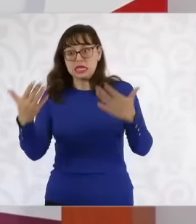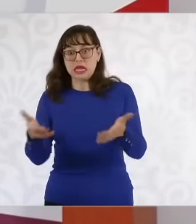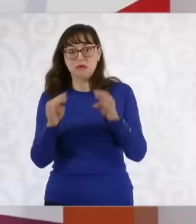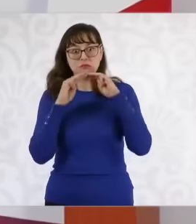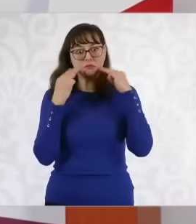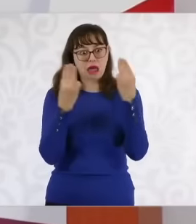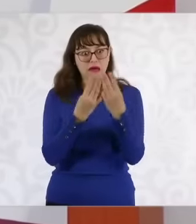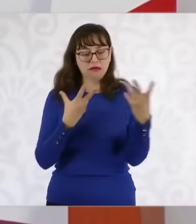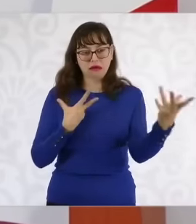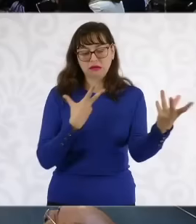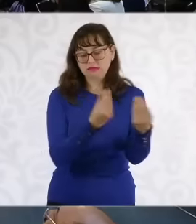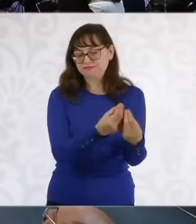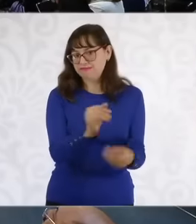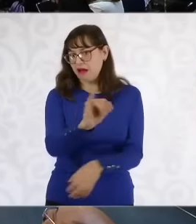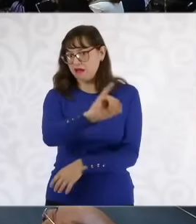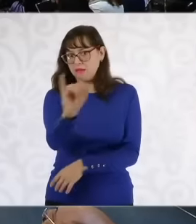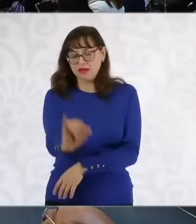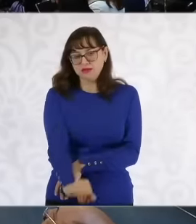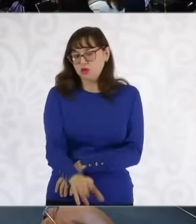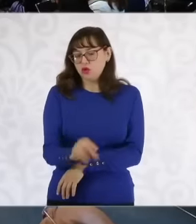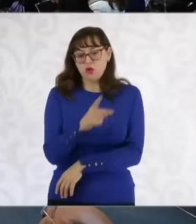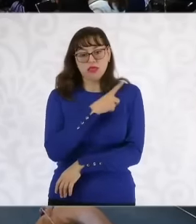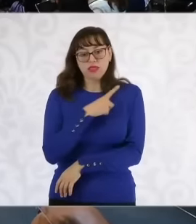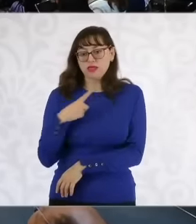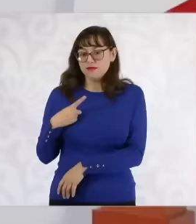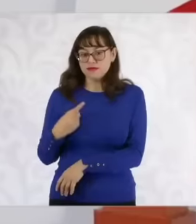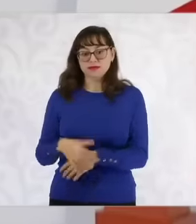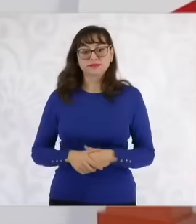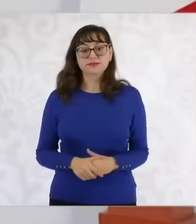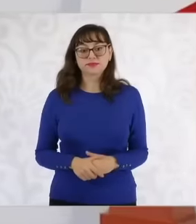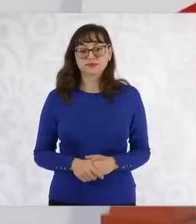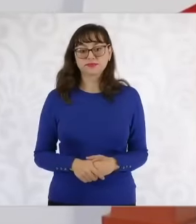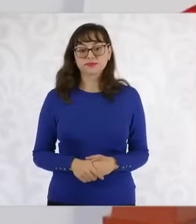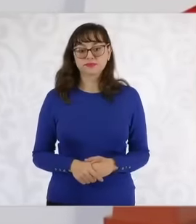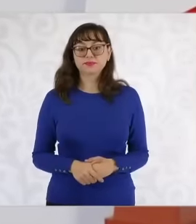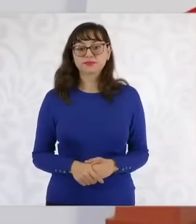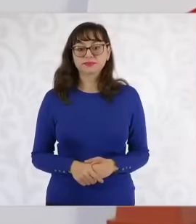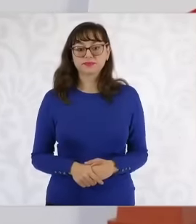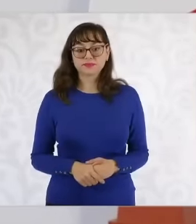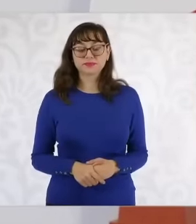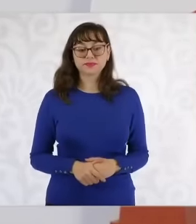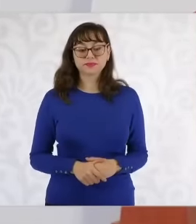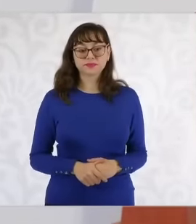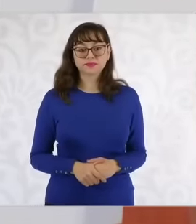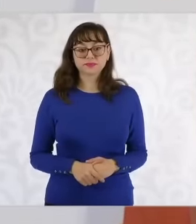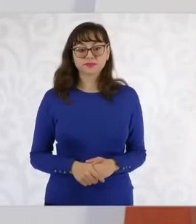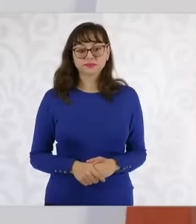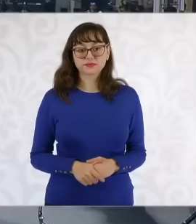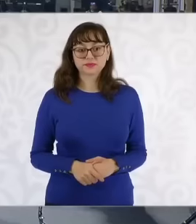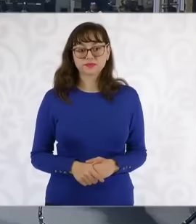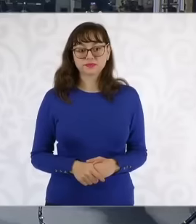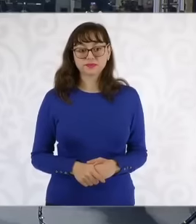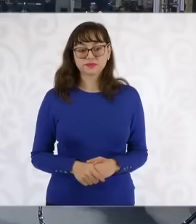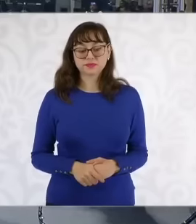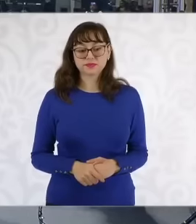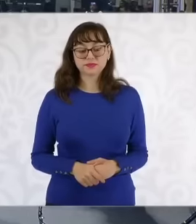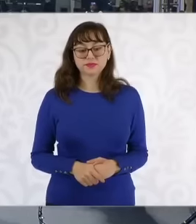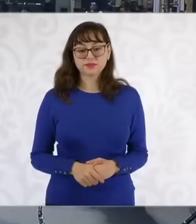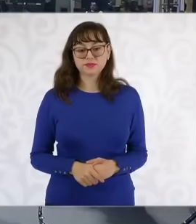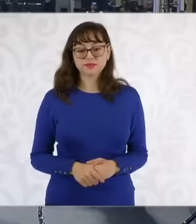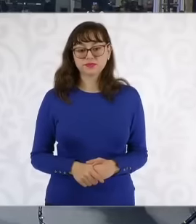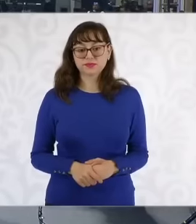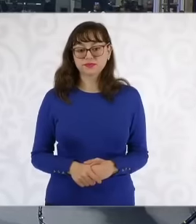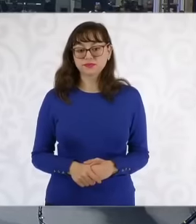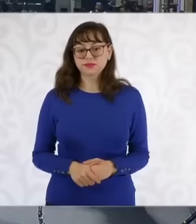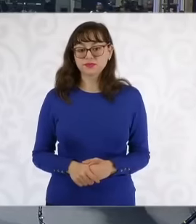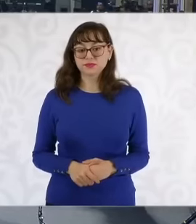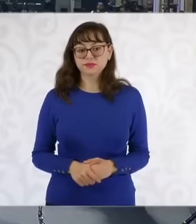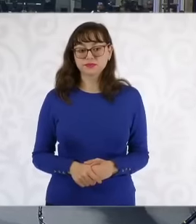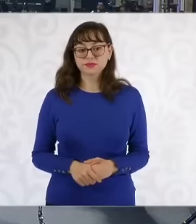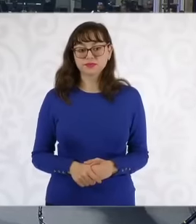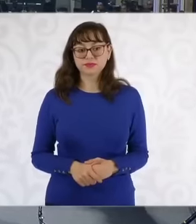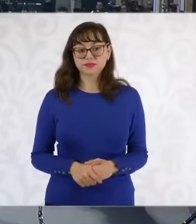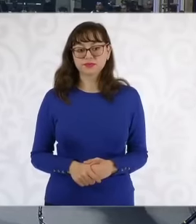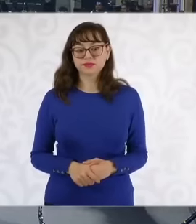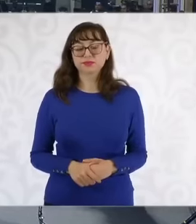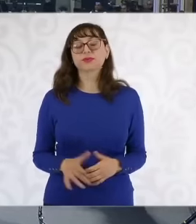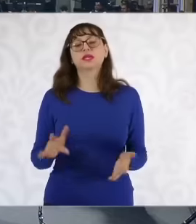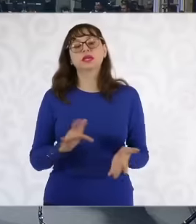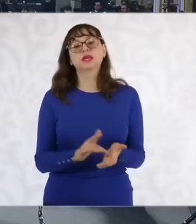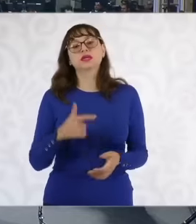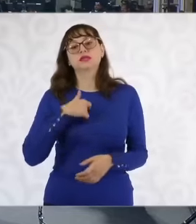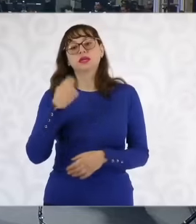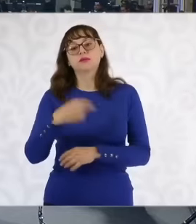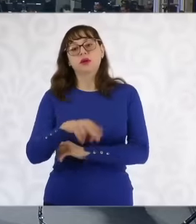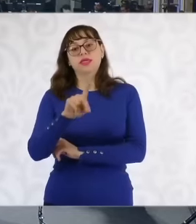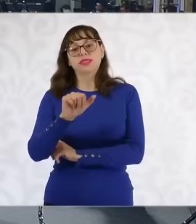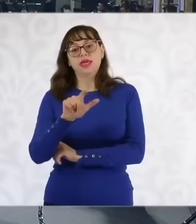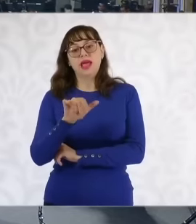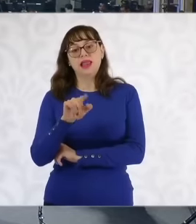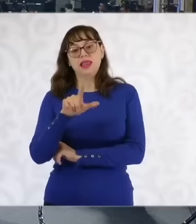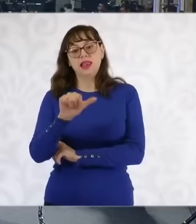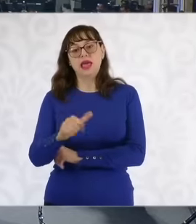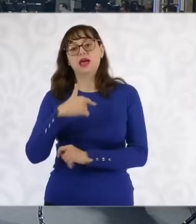criminal group thank you good Escobar of the first good process taking advantage of the presence